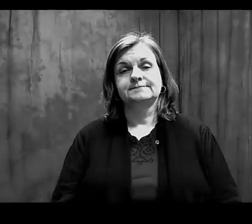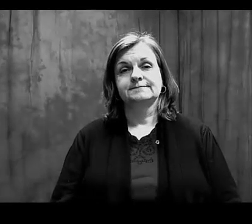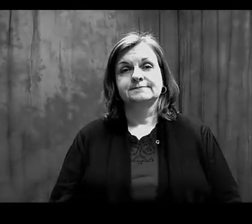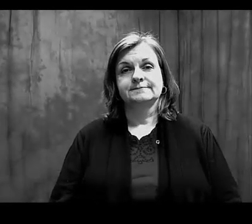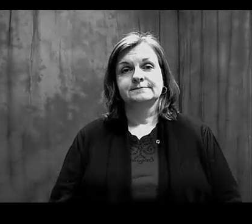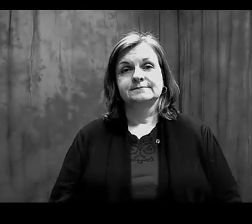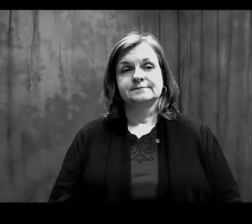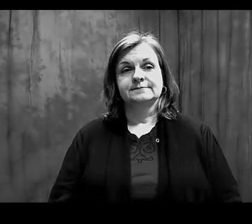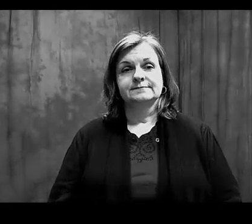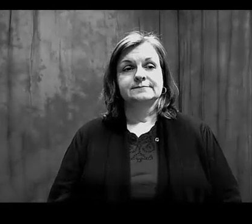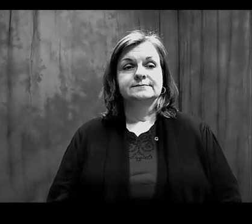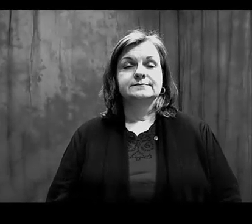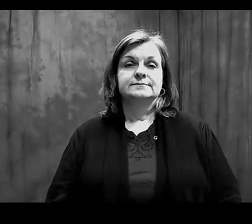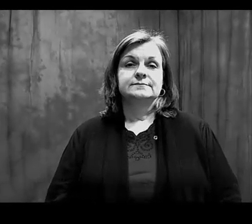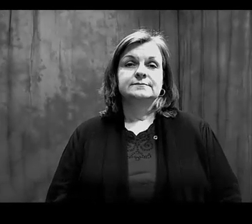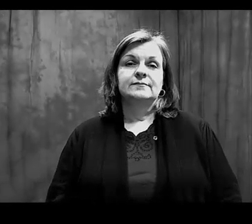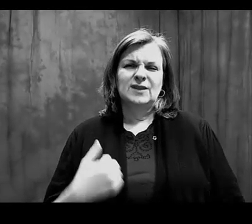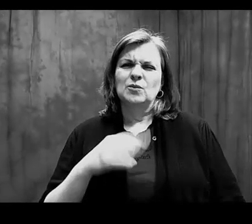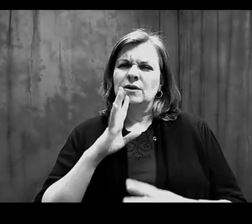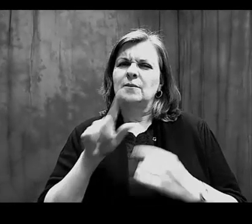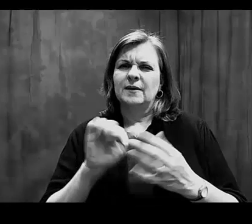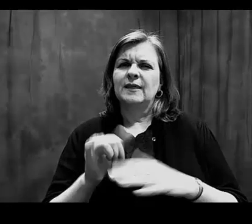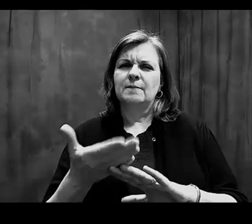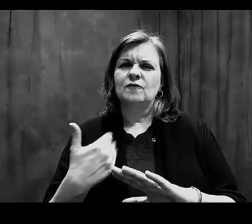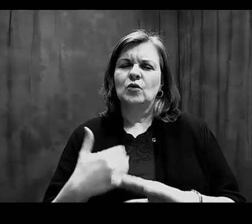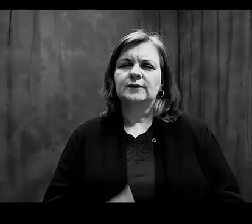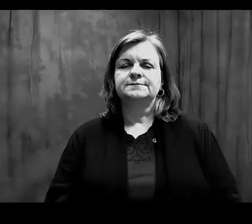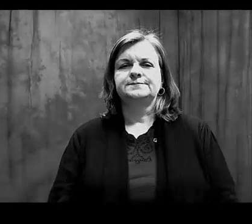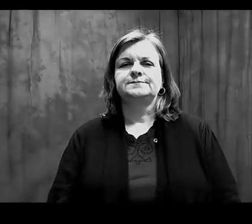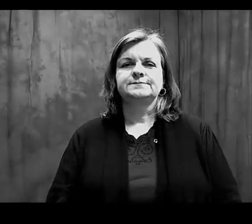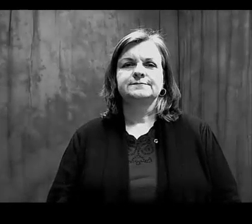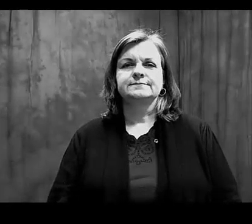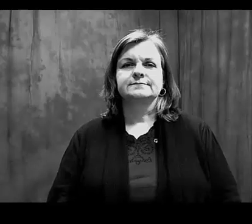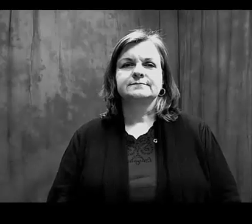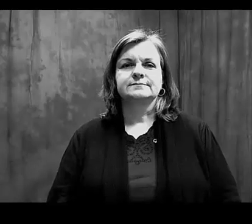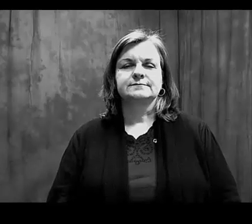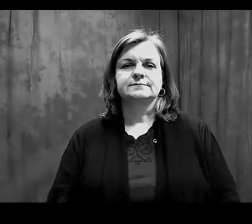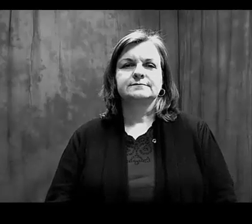that we've discussed before